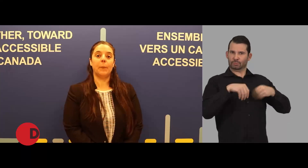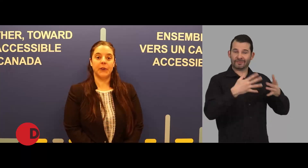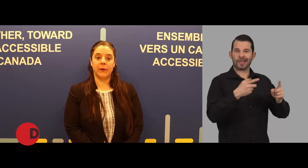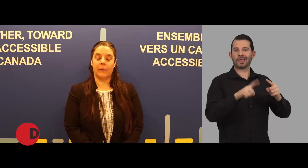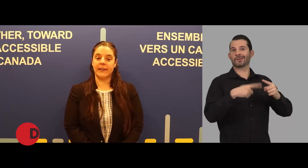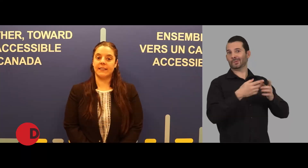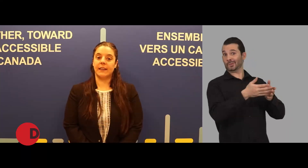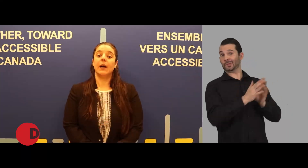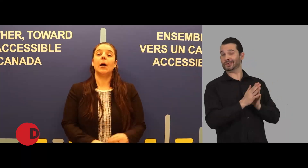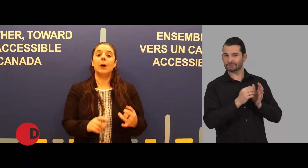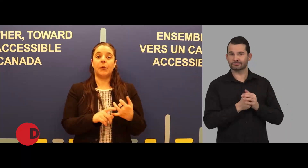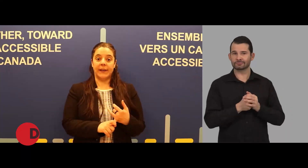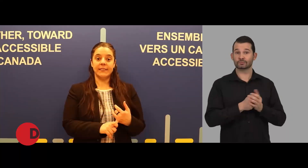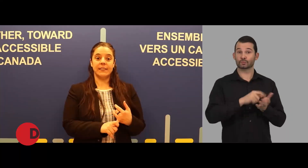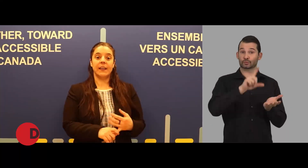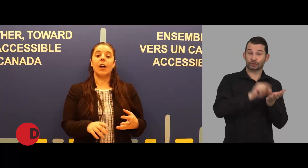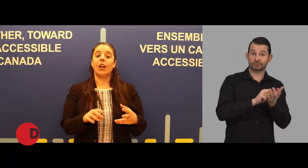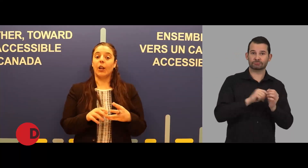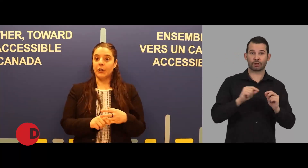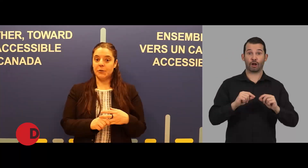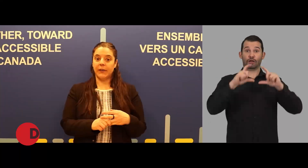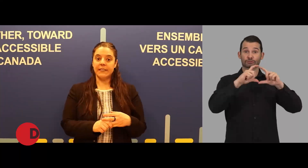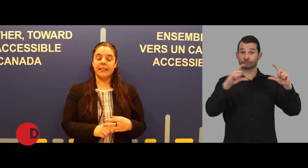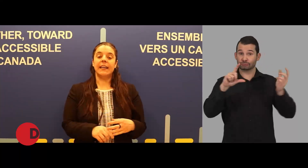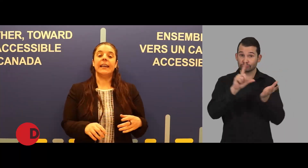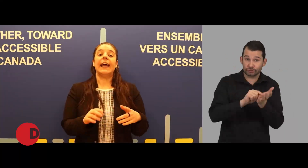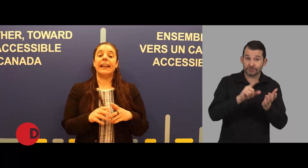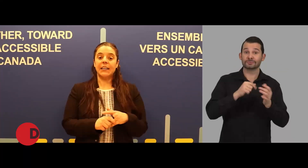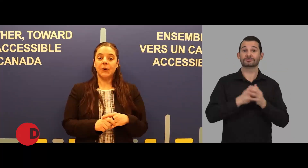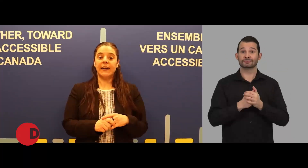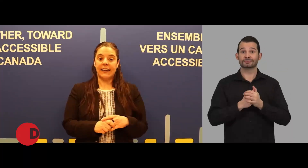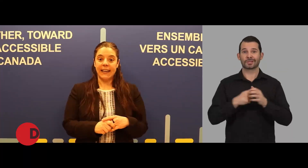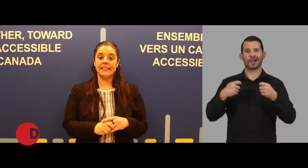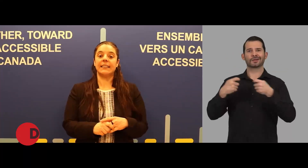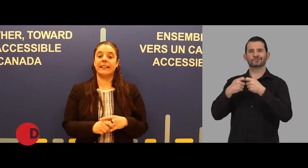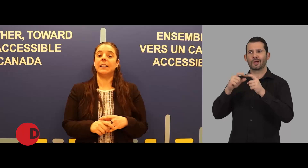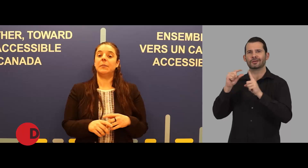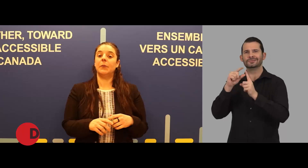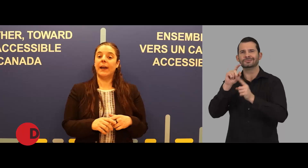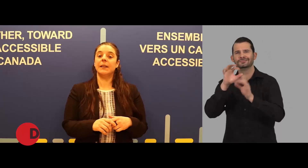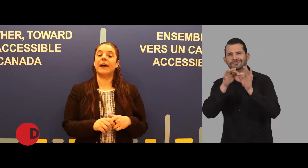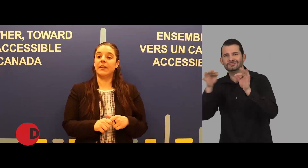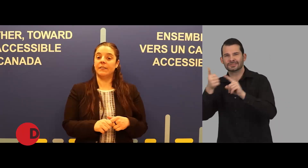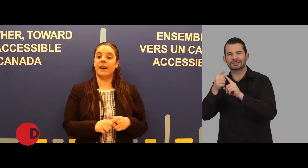provide upon request: print, large print, electronic text that can